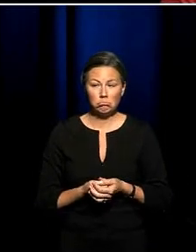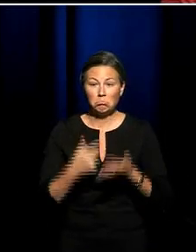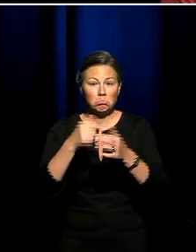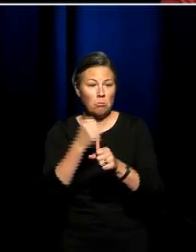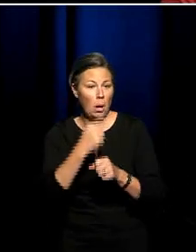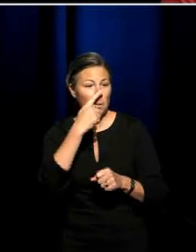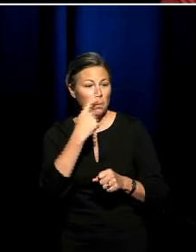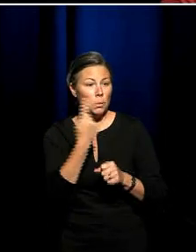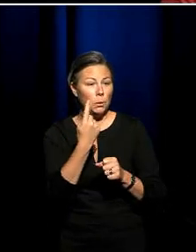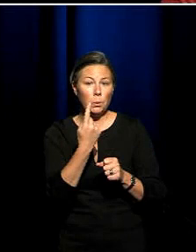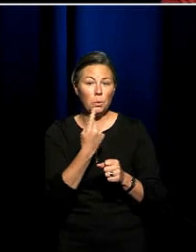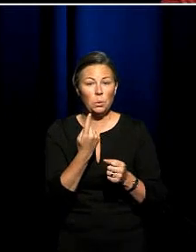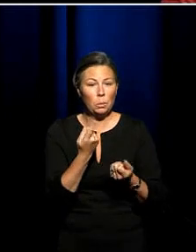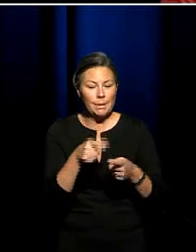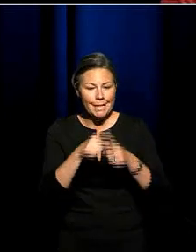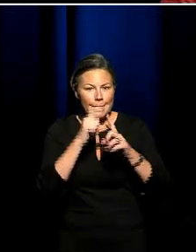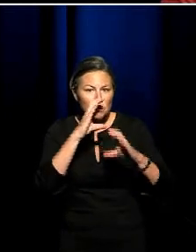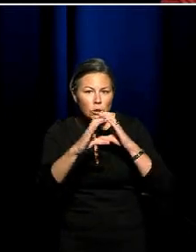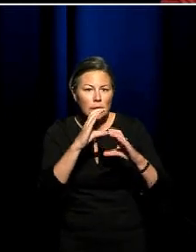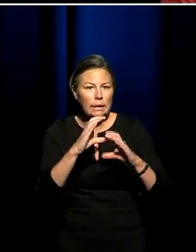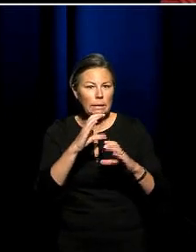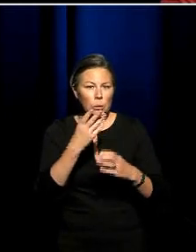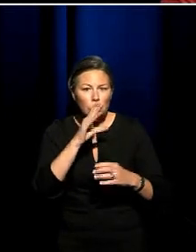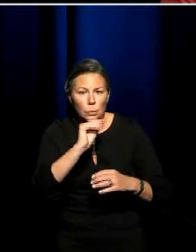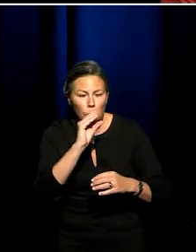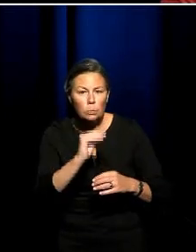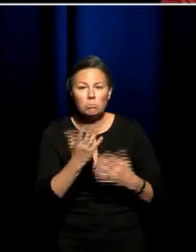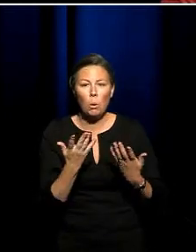with disability who have difficulties in communicating, live in closed communities